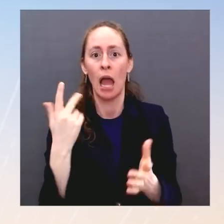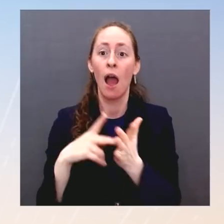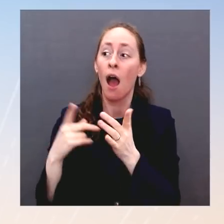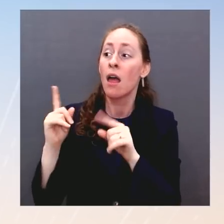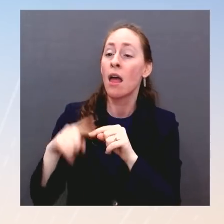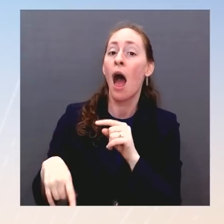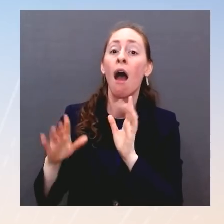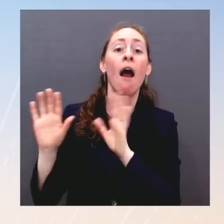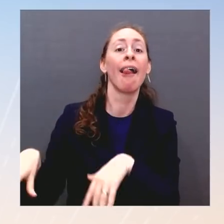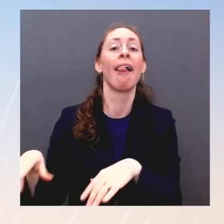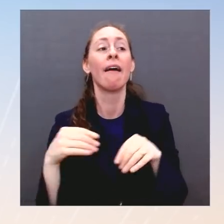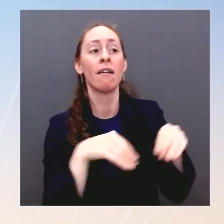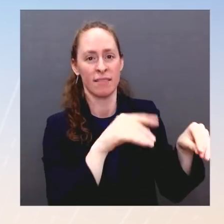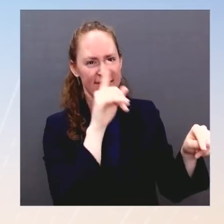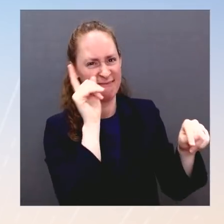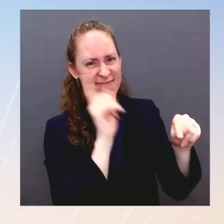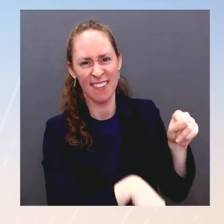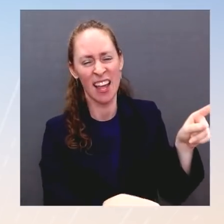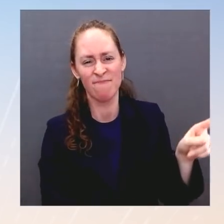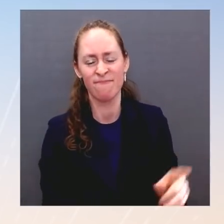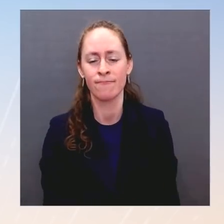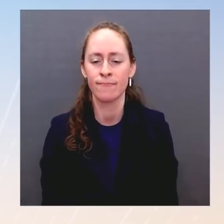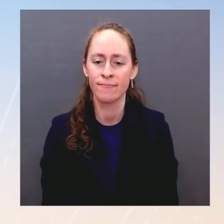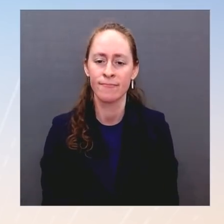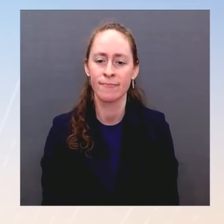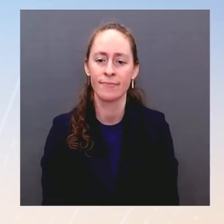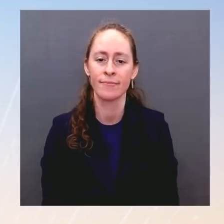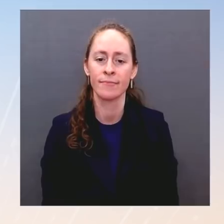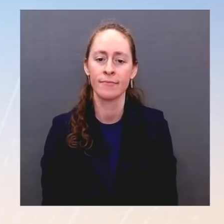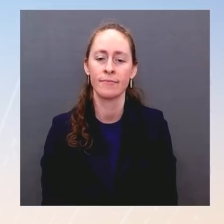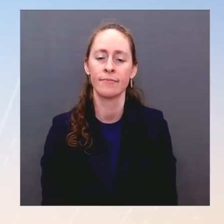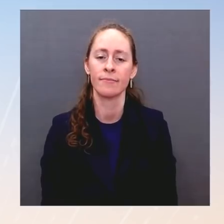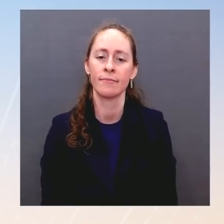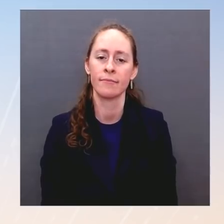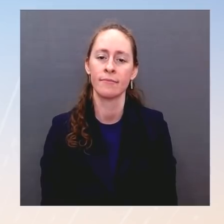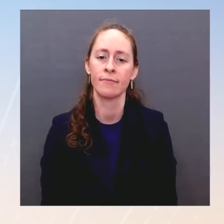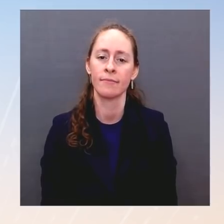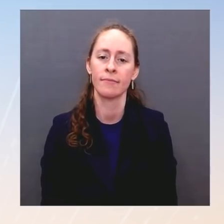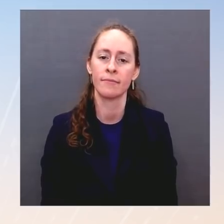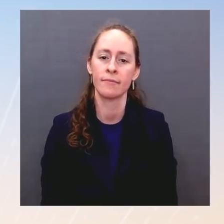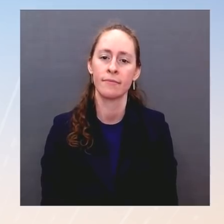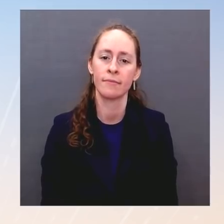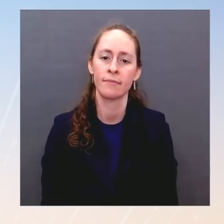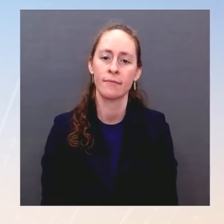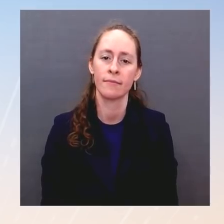It was exactly two years ago today that the President made a pledge that he would nominate